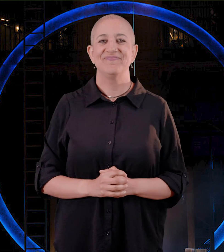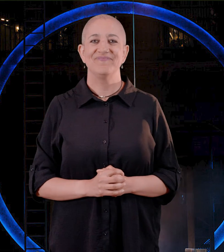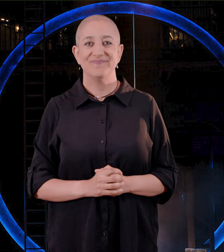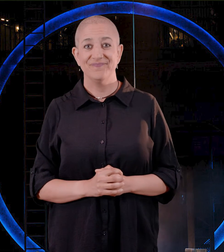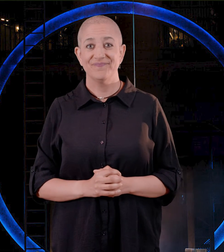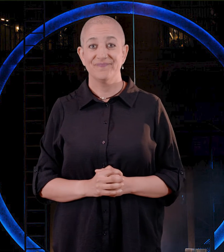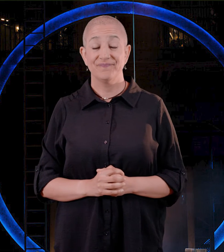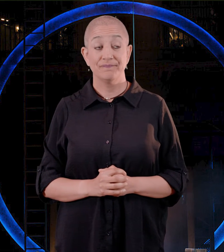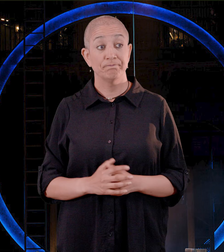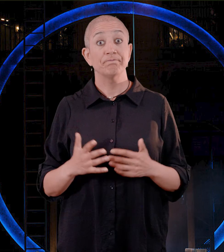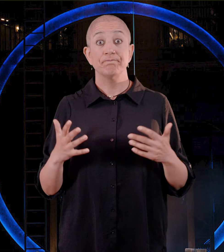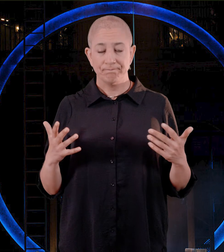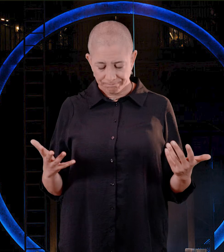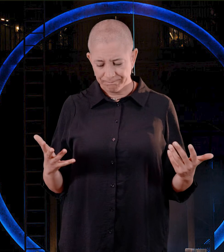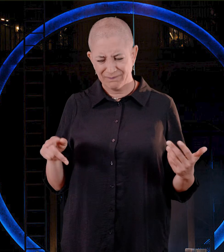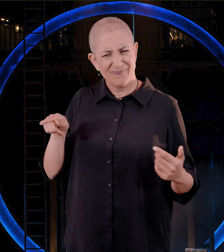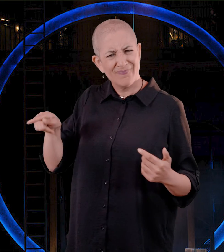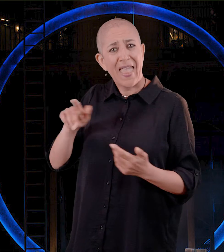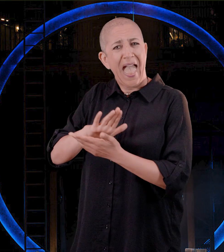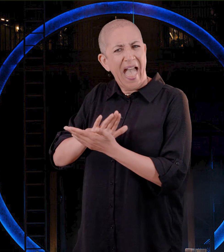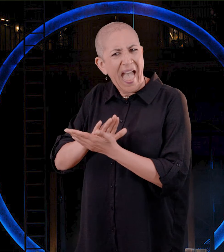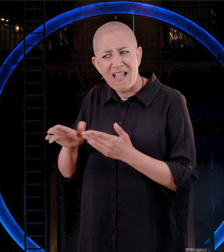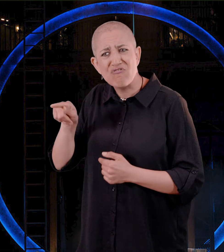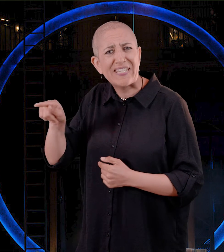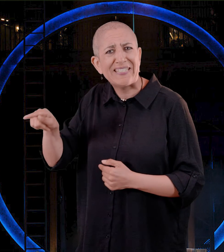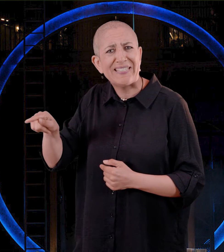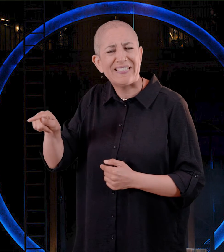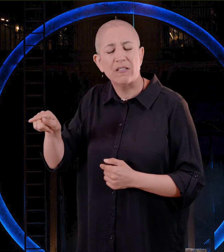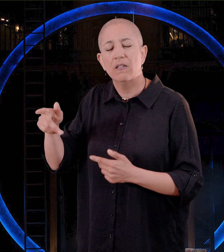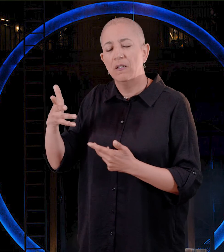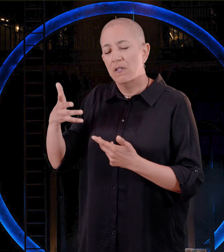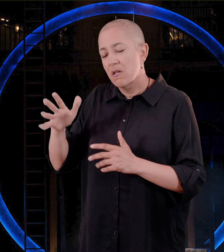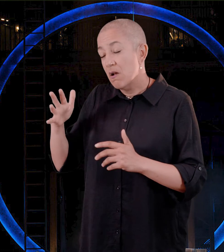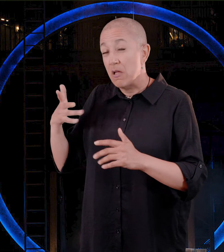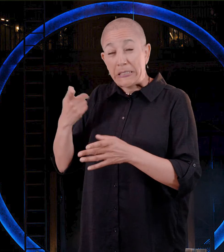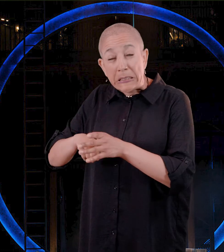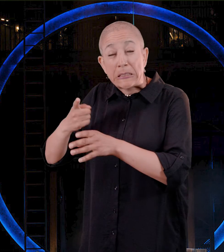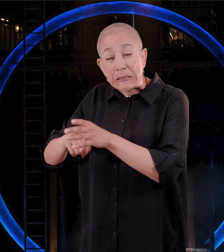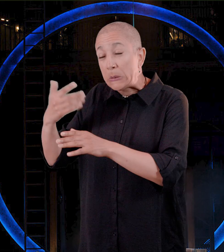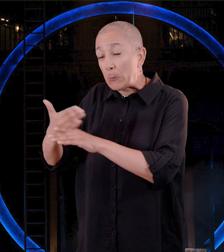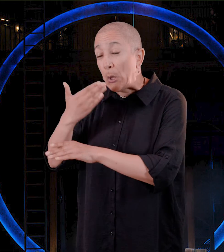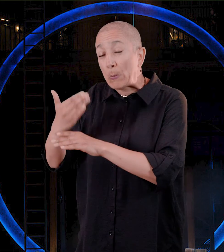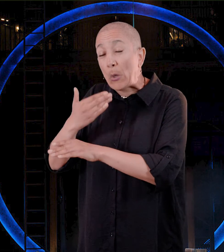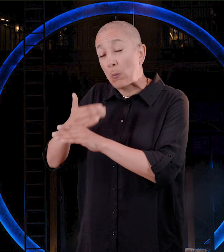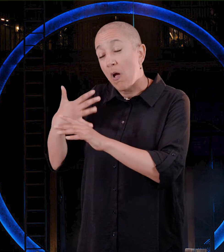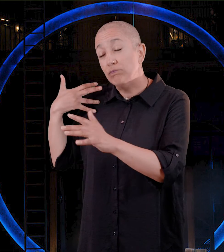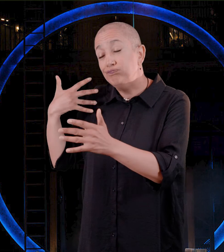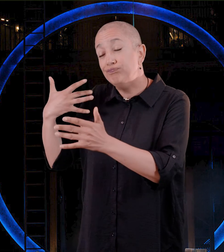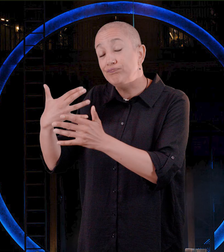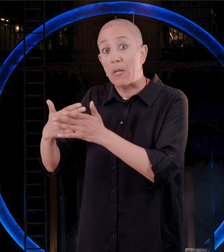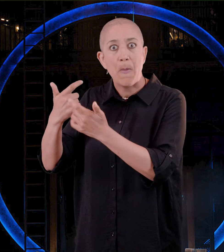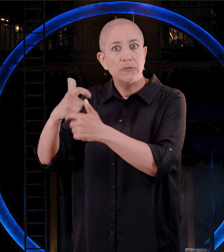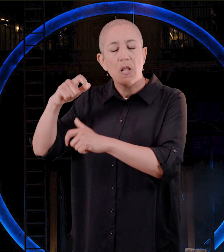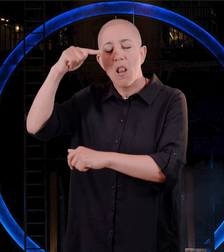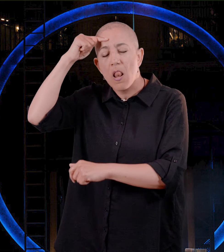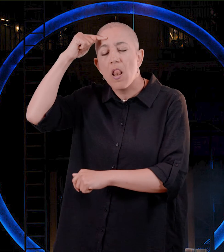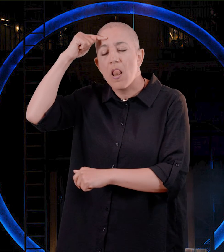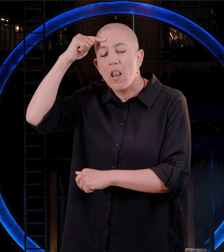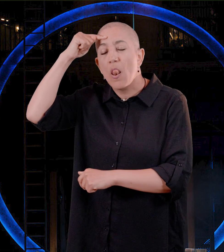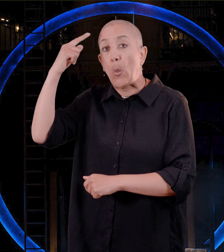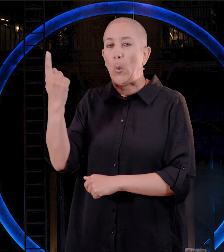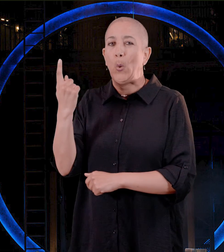Despite the time that has passed, Hari has never forgotten Rani.